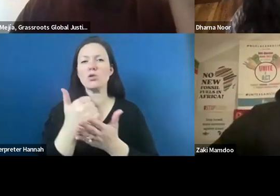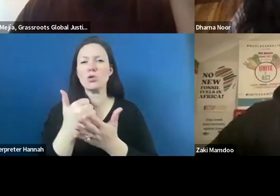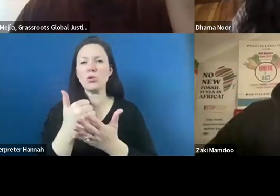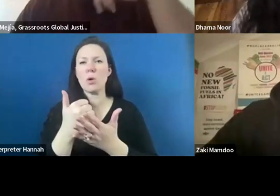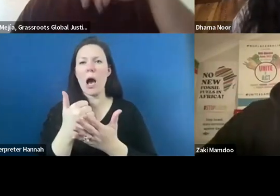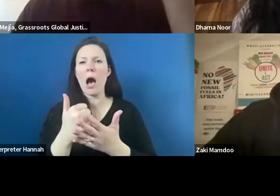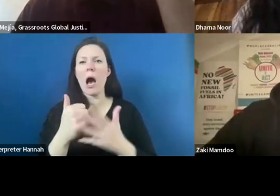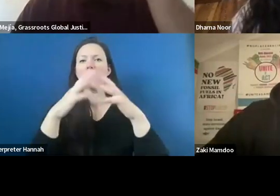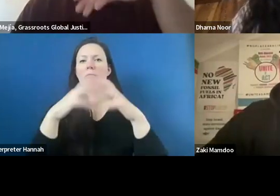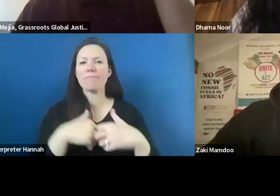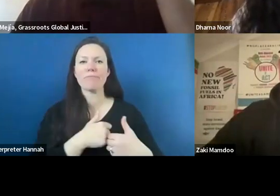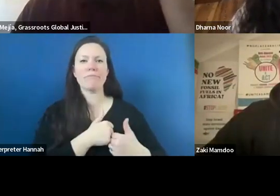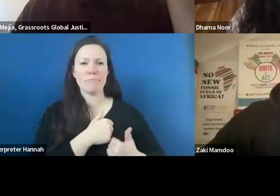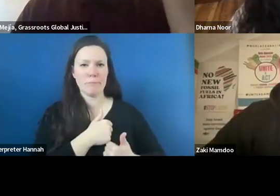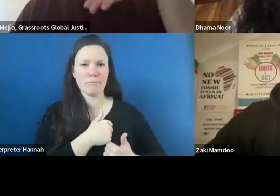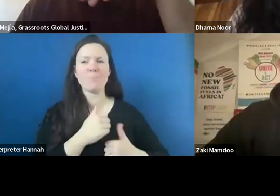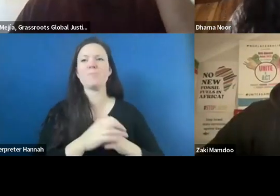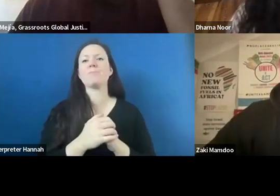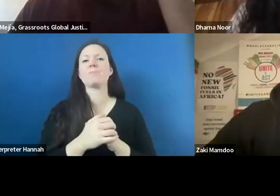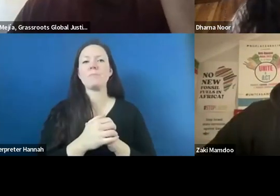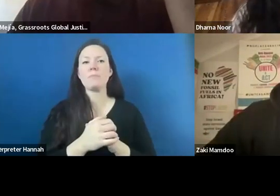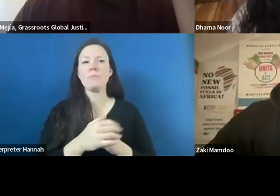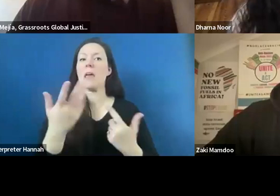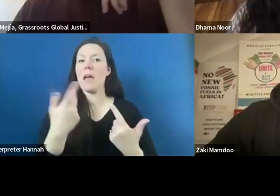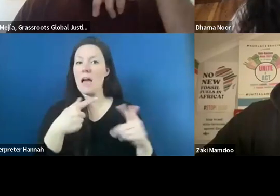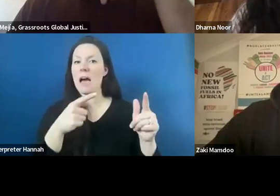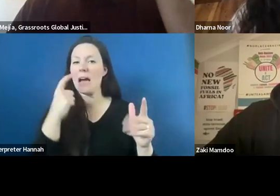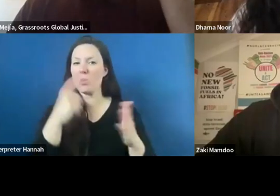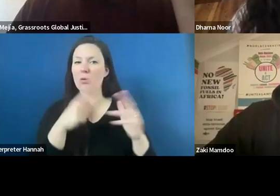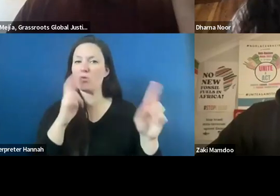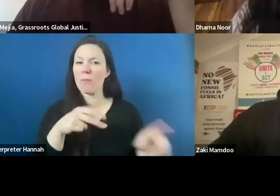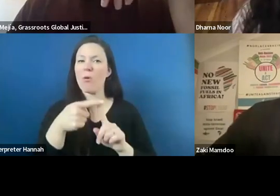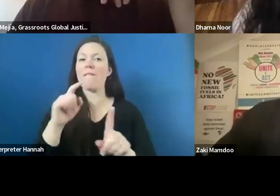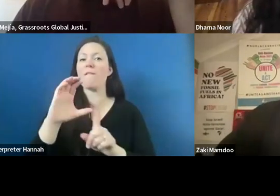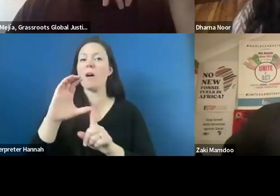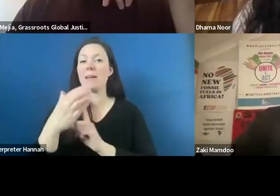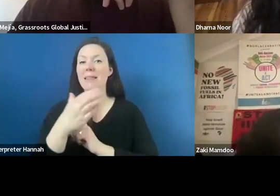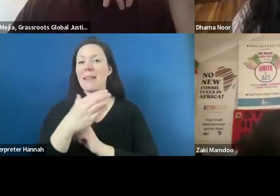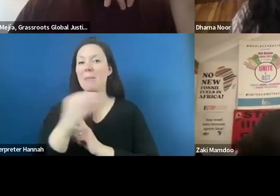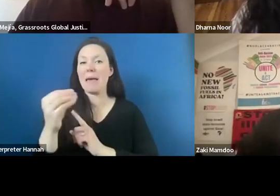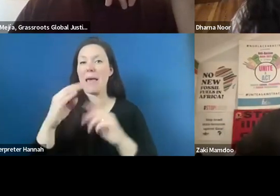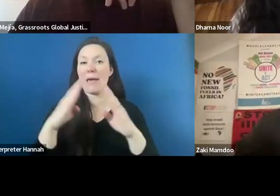I'll personally throw out a report that came out from Climate and Community and the Transnational Institute late last year,